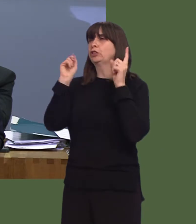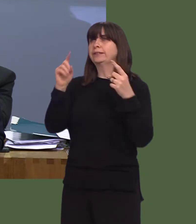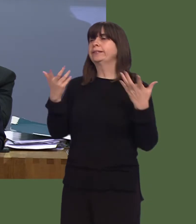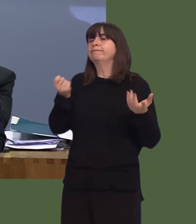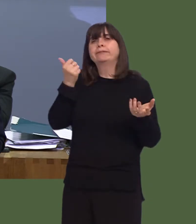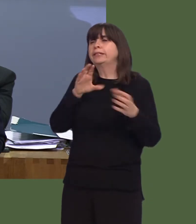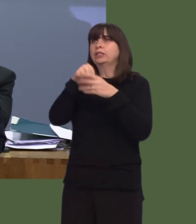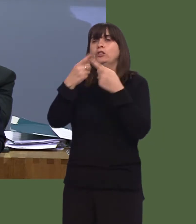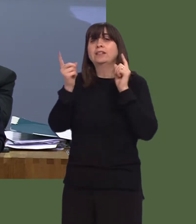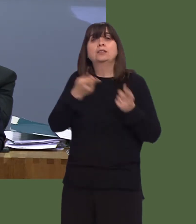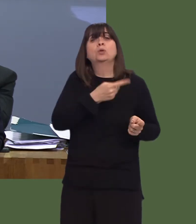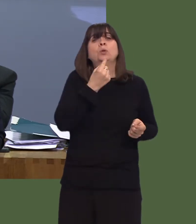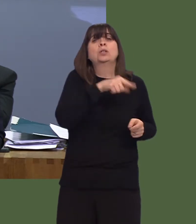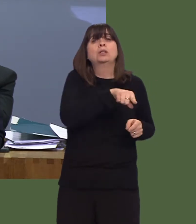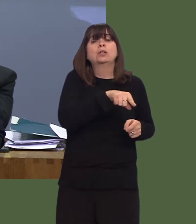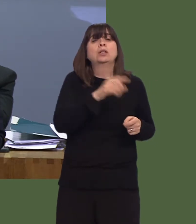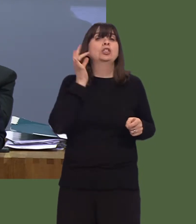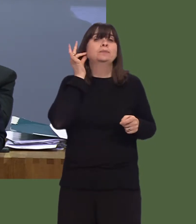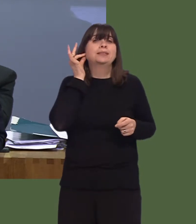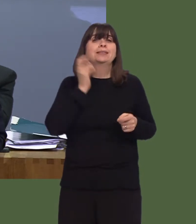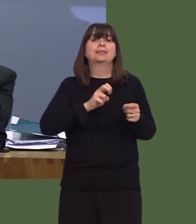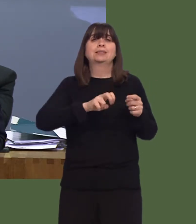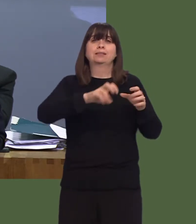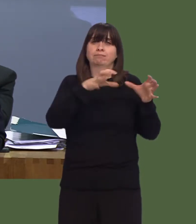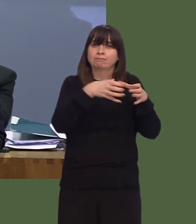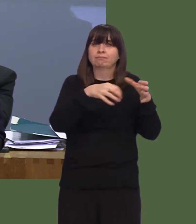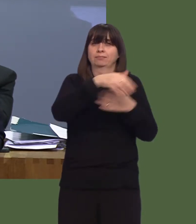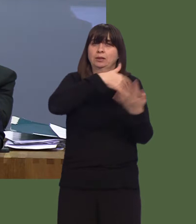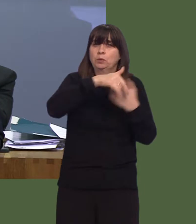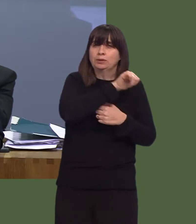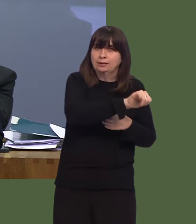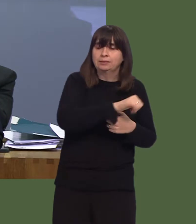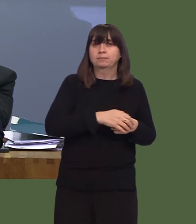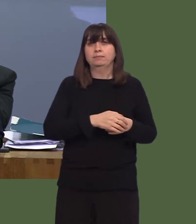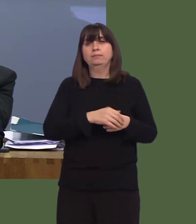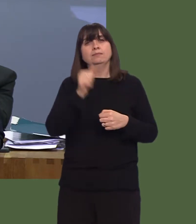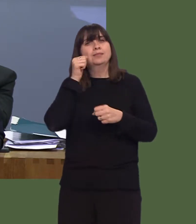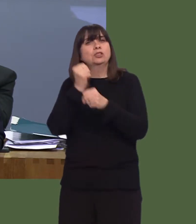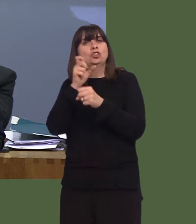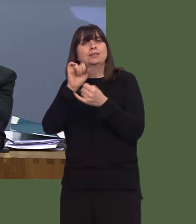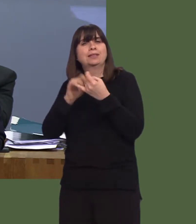And you'll know that part of the reason for that is their poor performance at GCSEs compared to their peers.